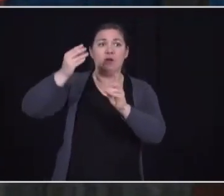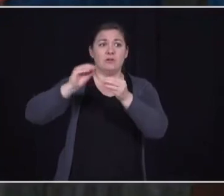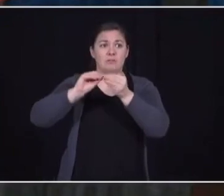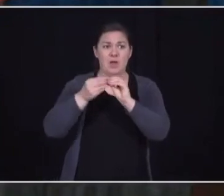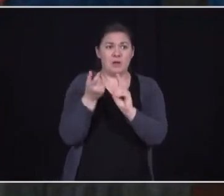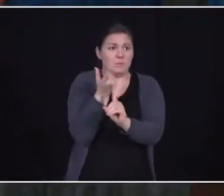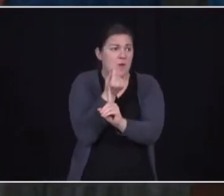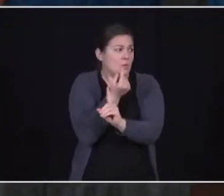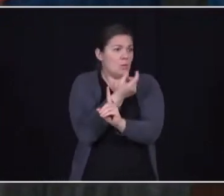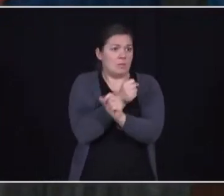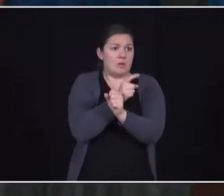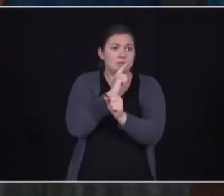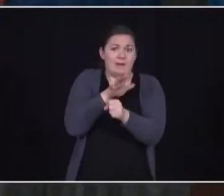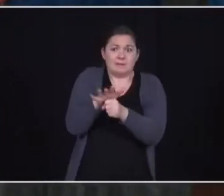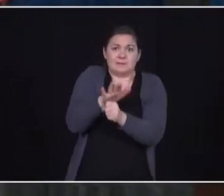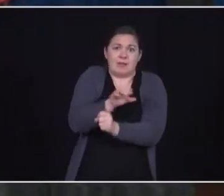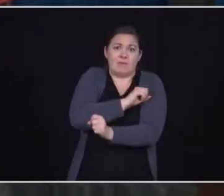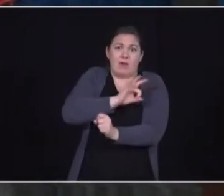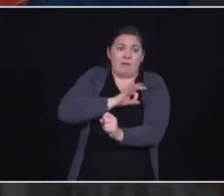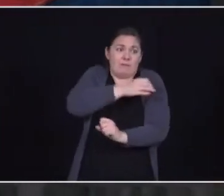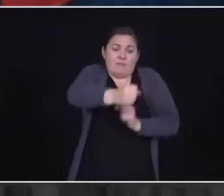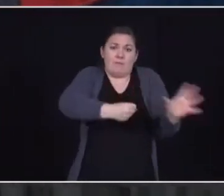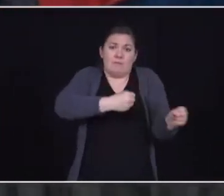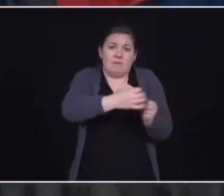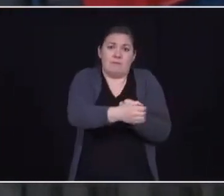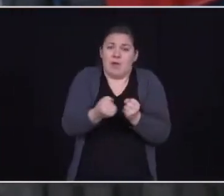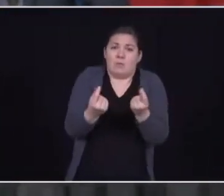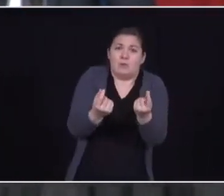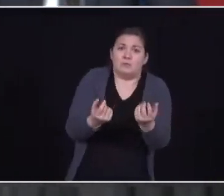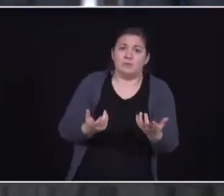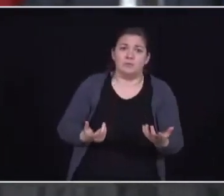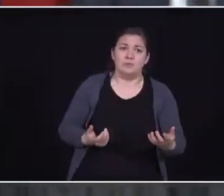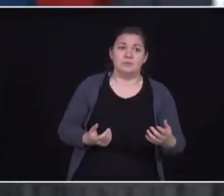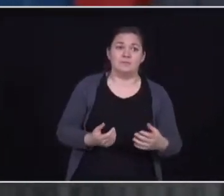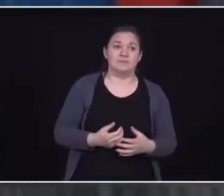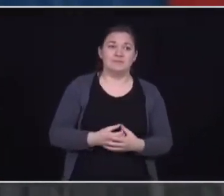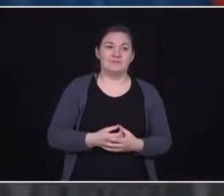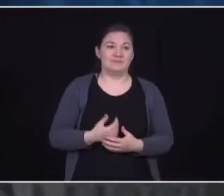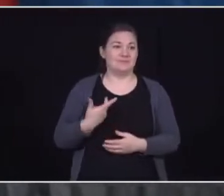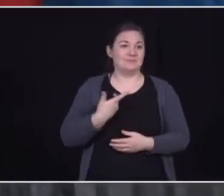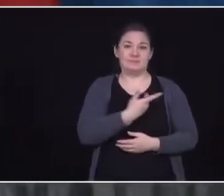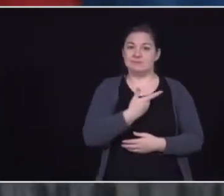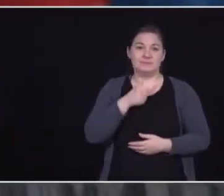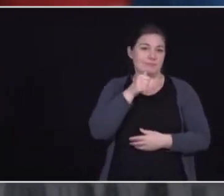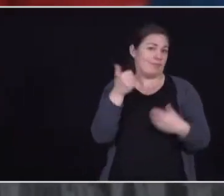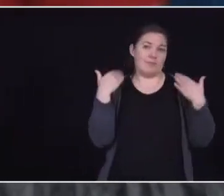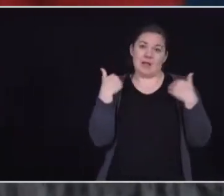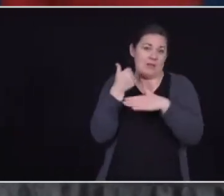care providing two homes experiencing outbreaks and what is being done to ensure proper staffing levels at homes with extreme outbreaks